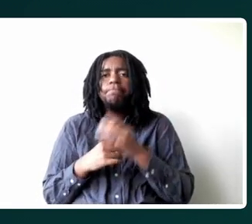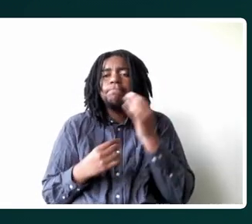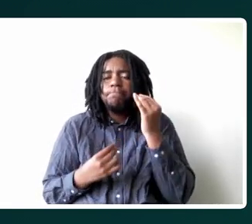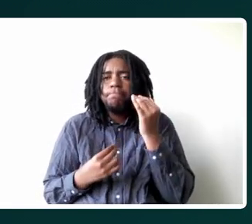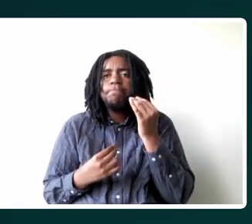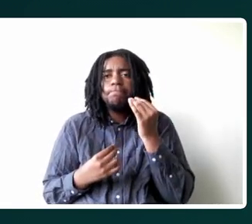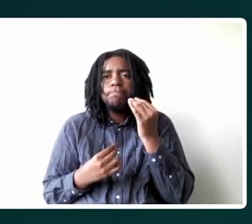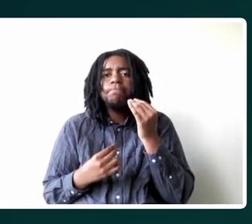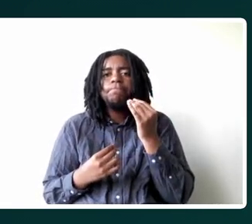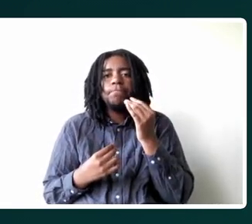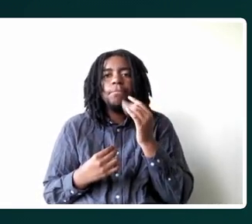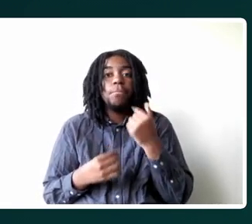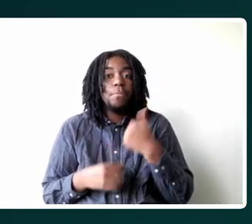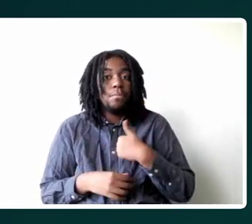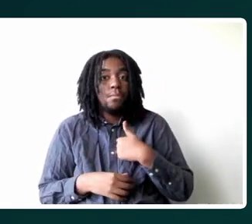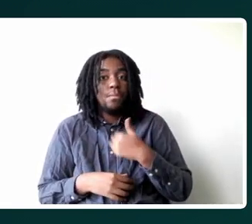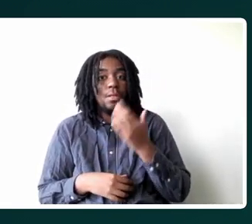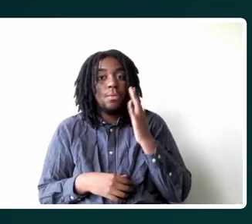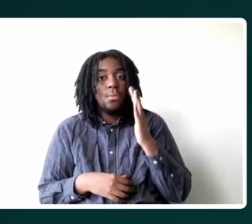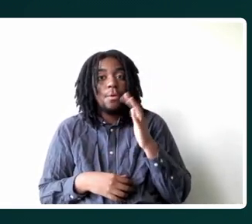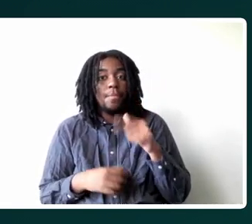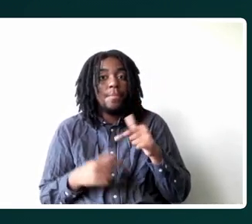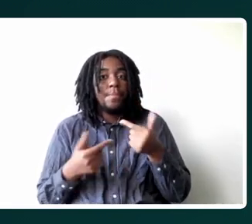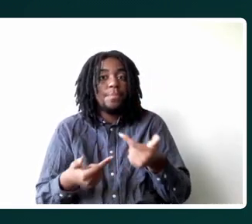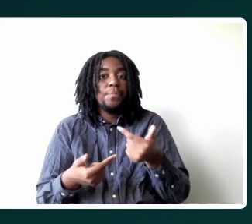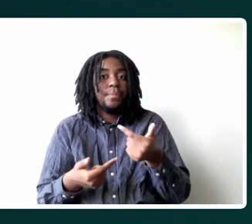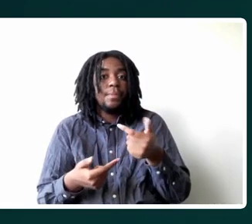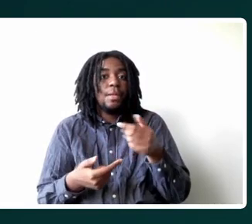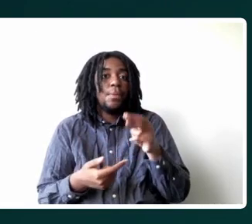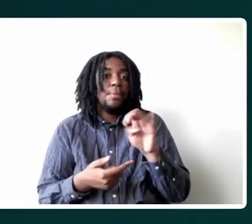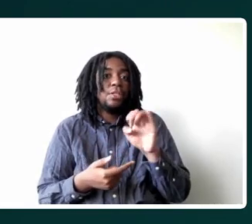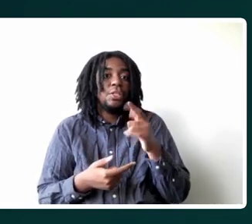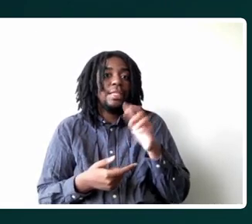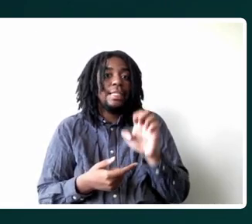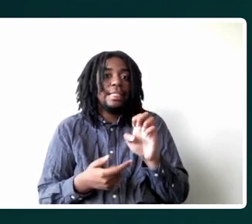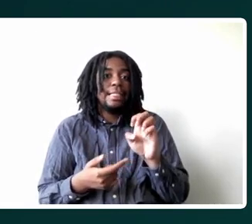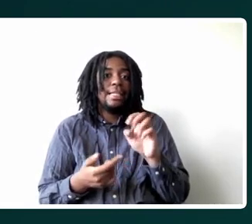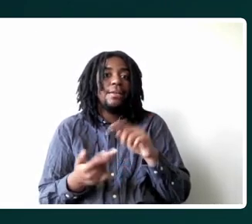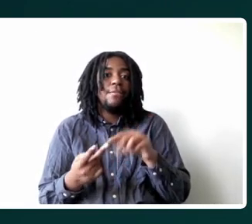I'm going to give Micheline and Philippa a chance to respond as well. Philippa, let's start with